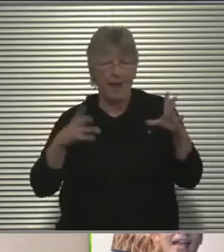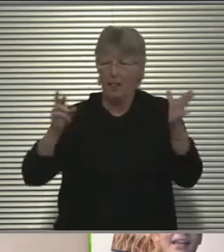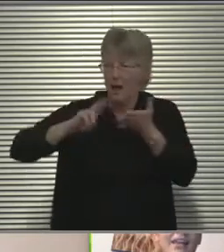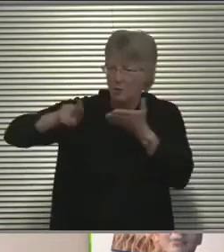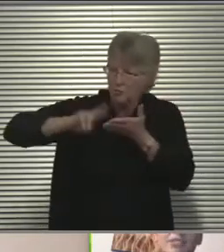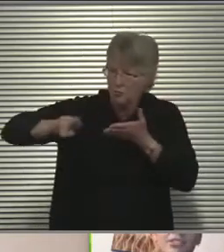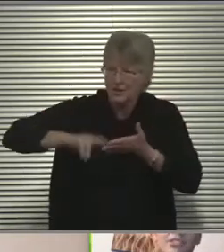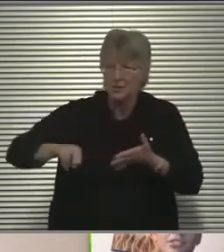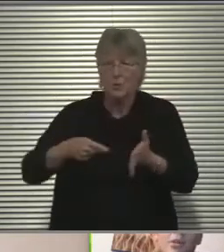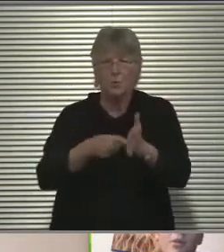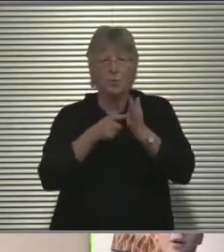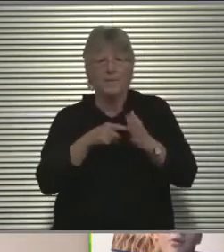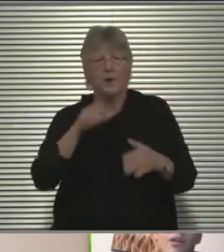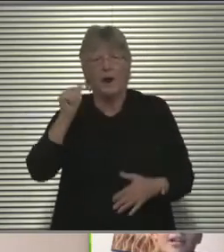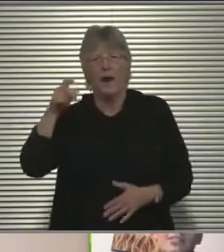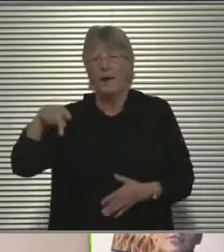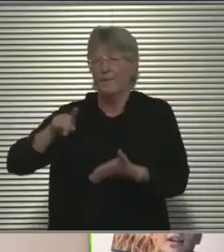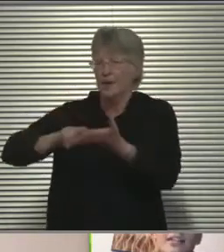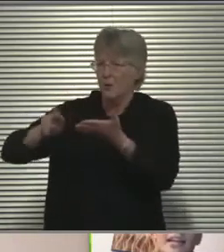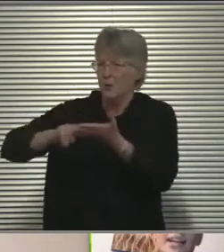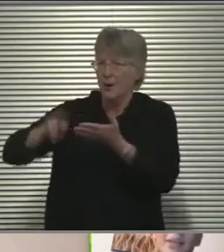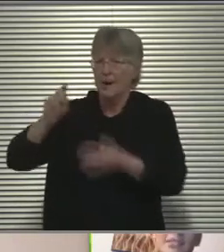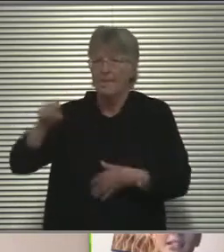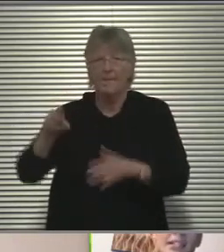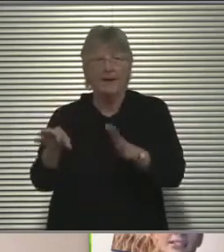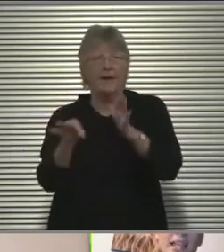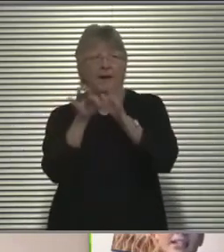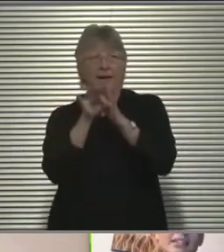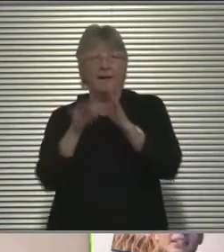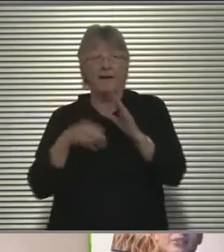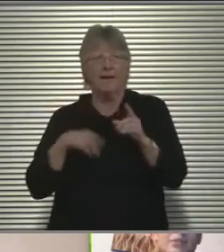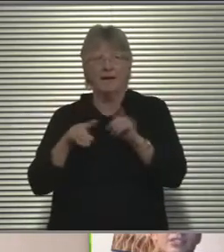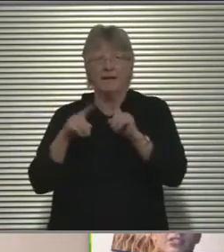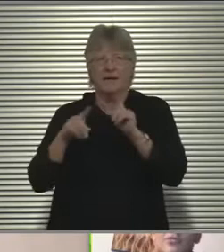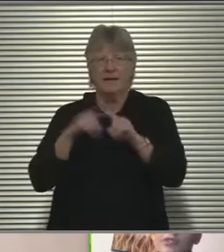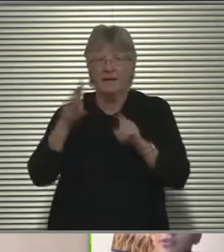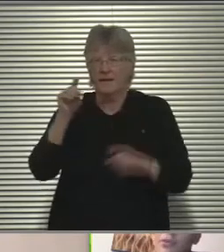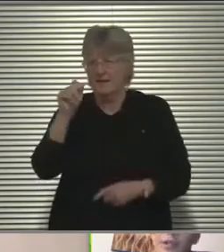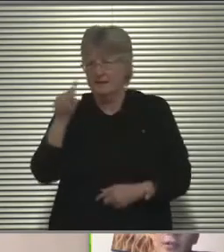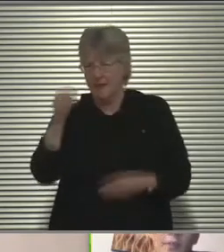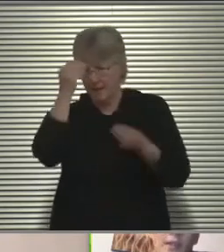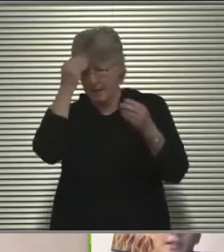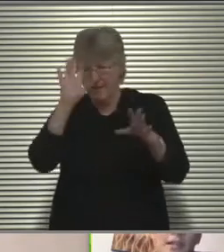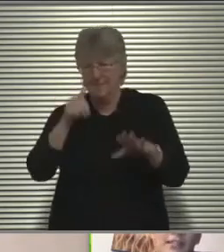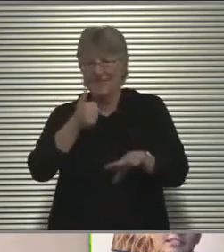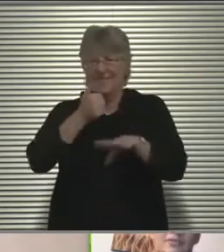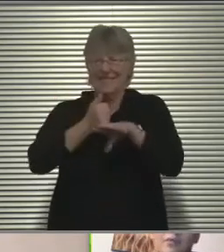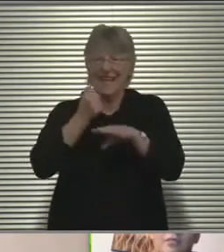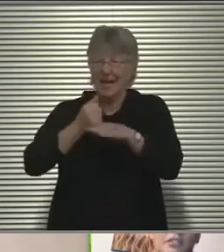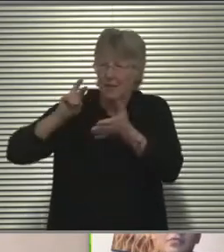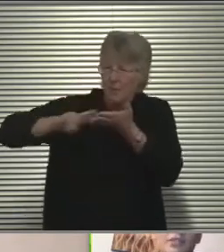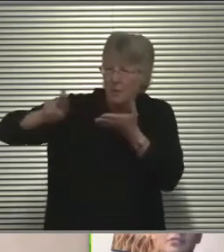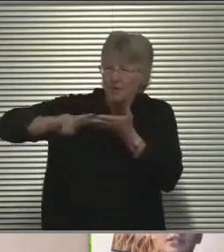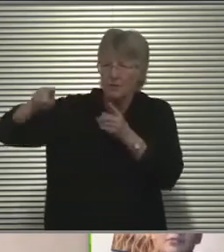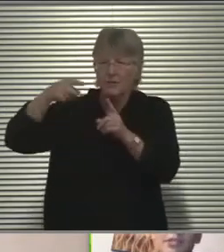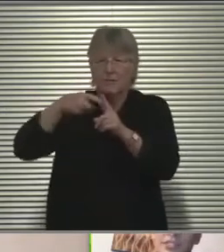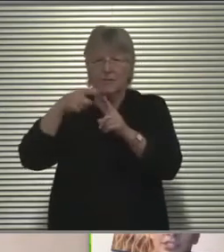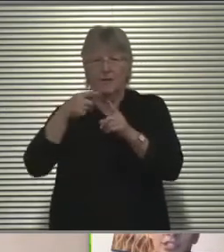And AP research, one has to find a gap in science and conduct research to fill that void. This has prompted me to at once begin research